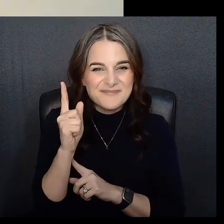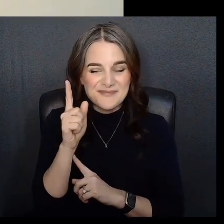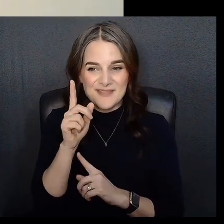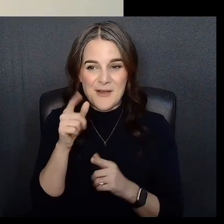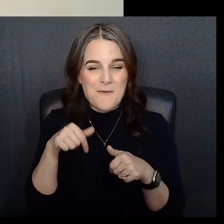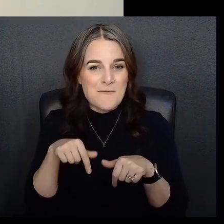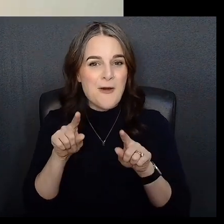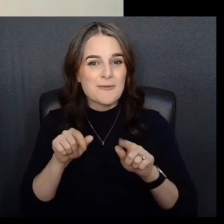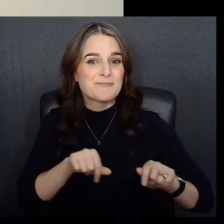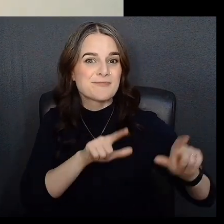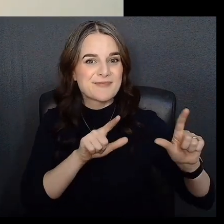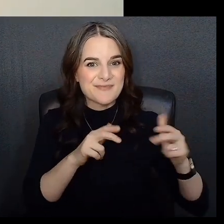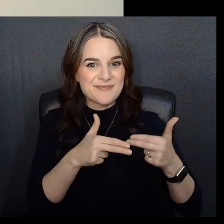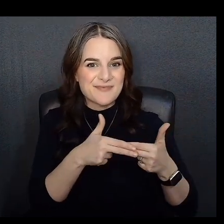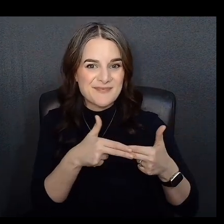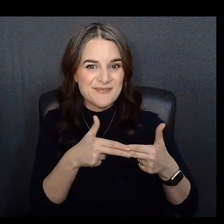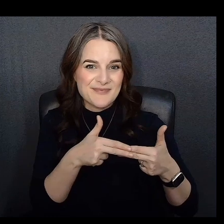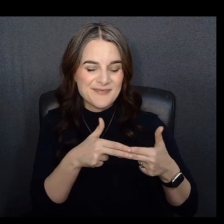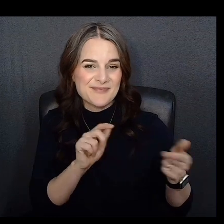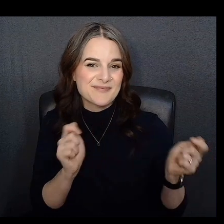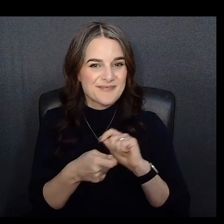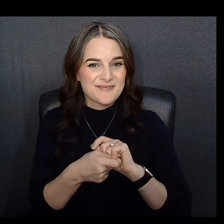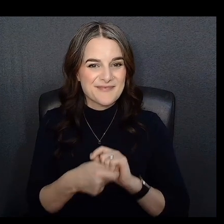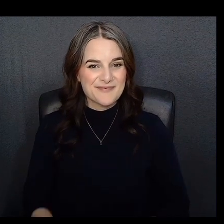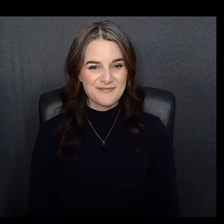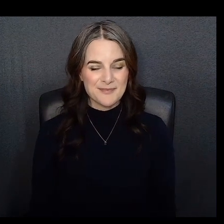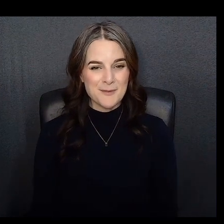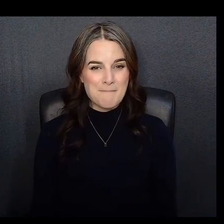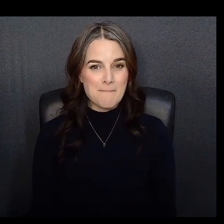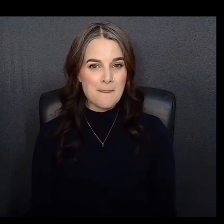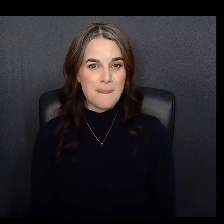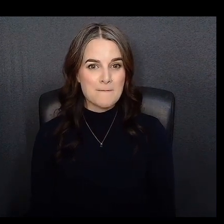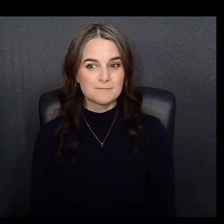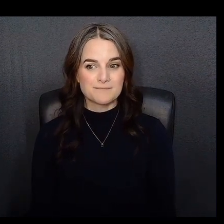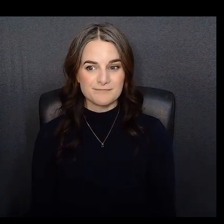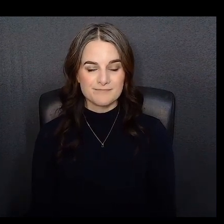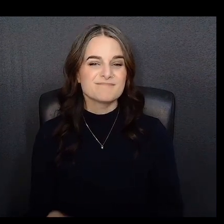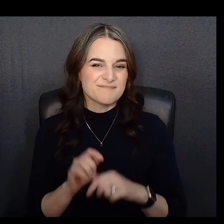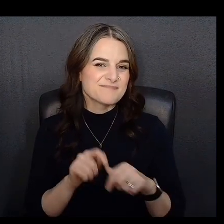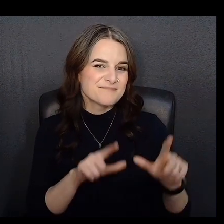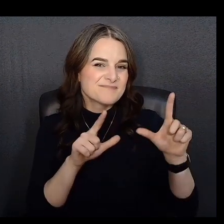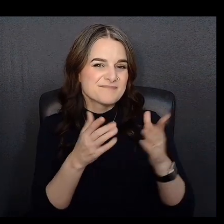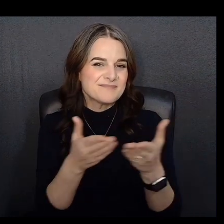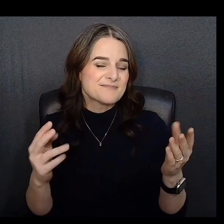our slides switched over and pulled up for you all to see.